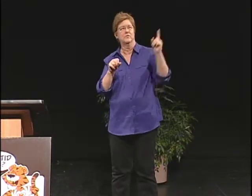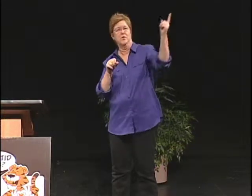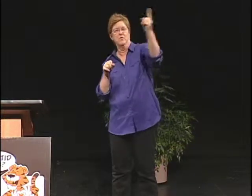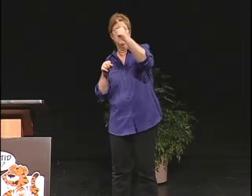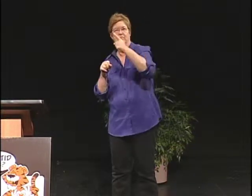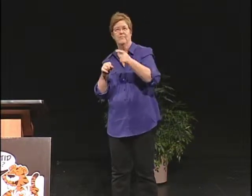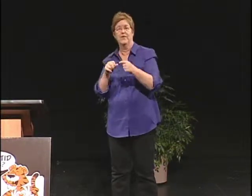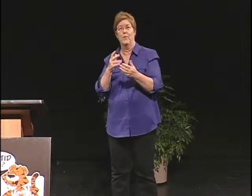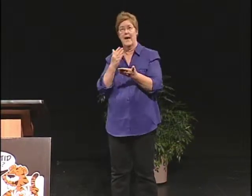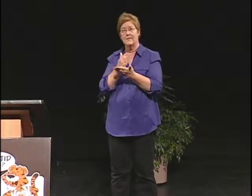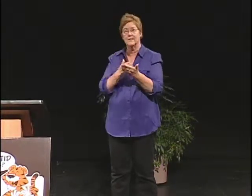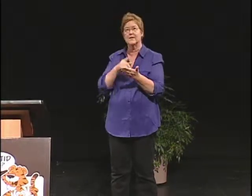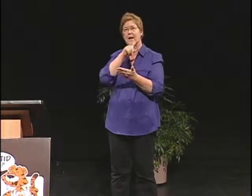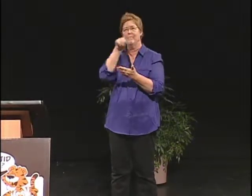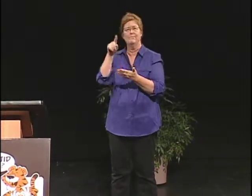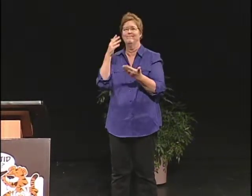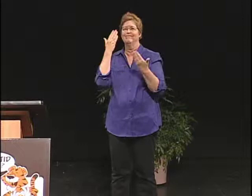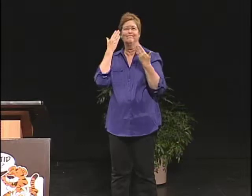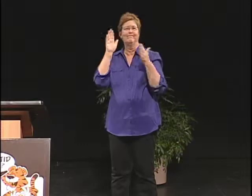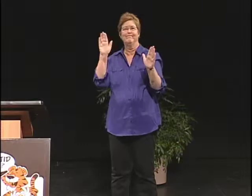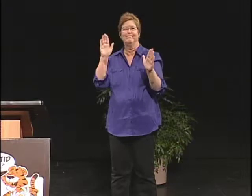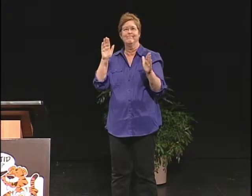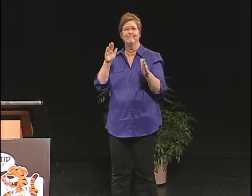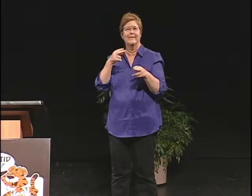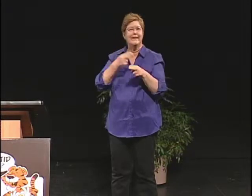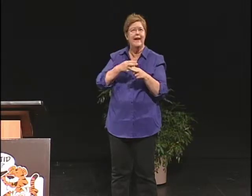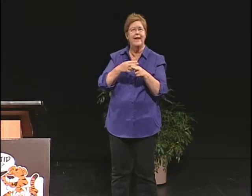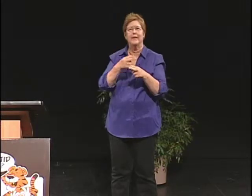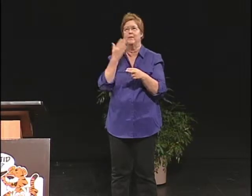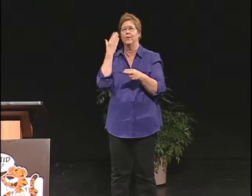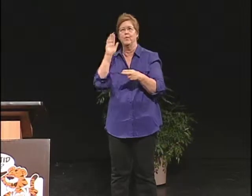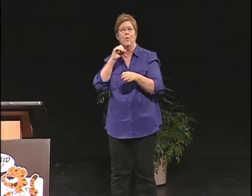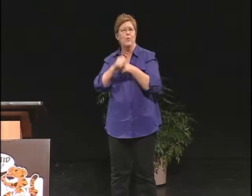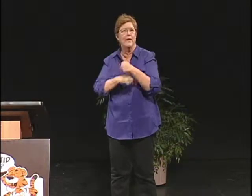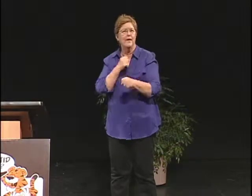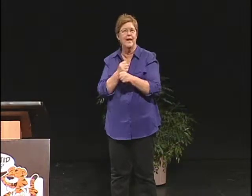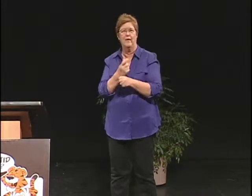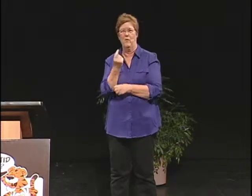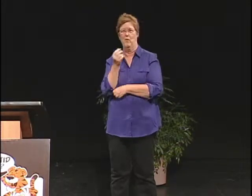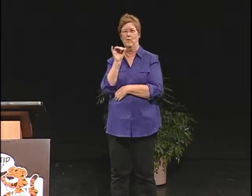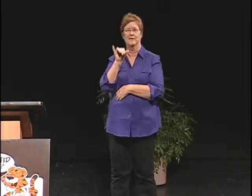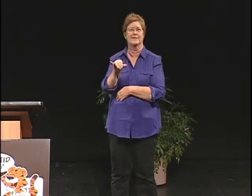We just have some photographs that we are trying to exhibit, but a lot of the information is lost.